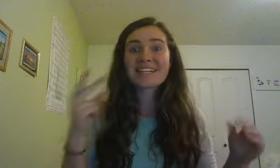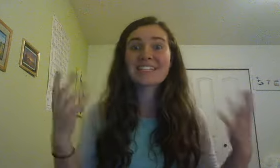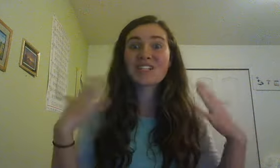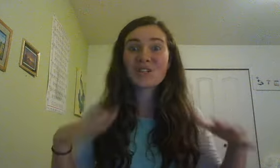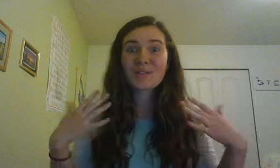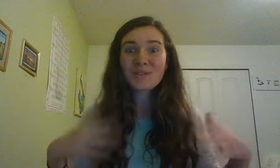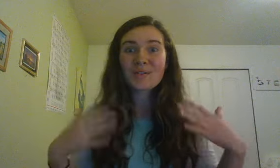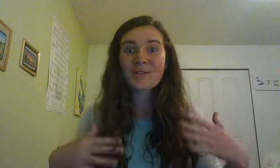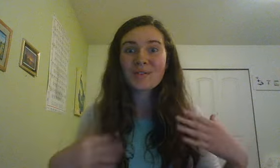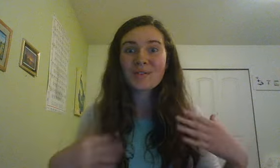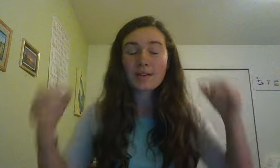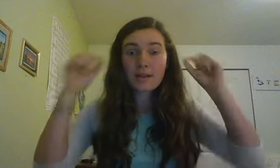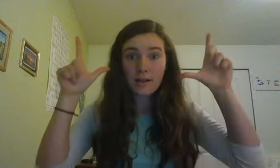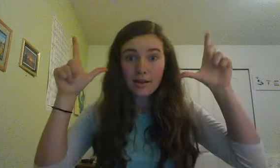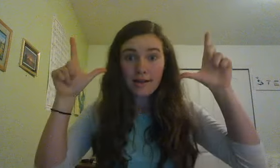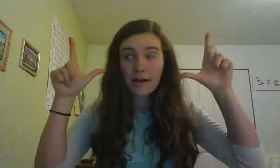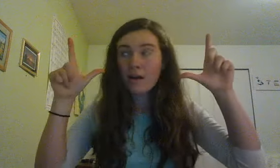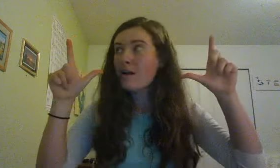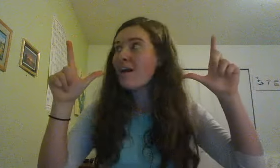They saw the clothes and were surprised.